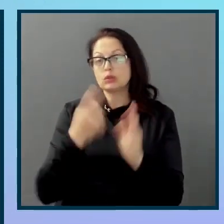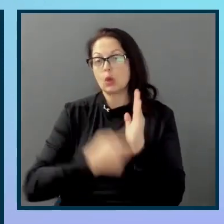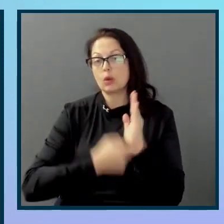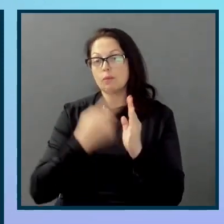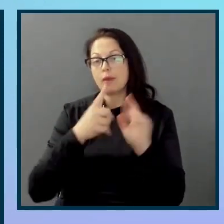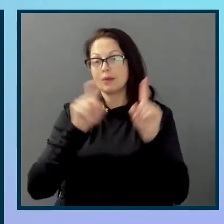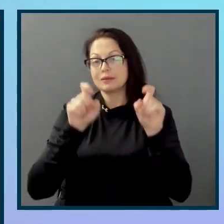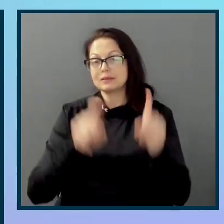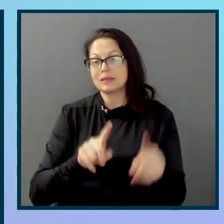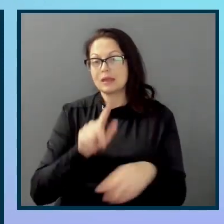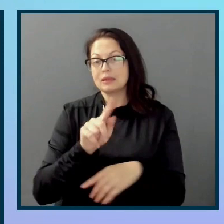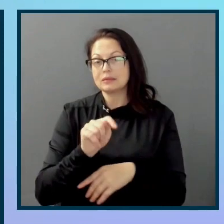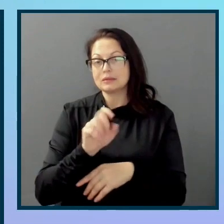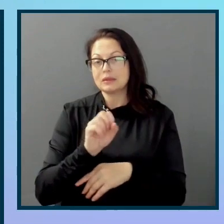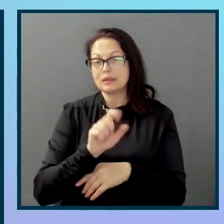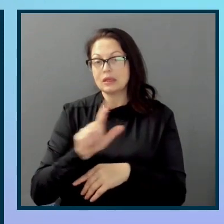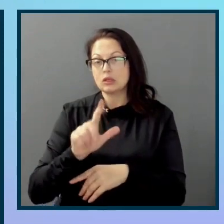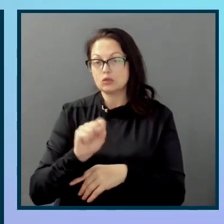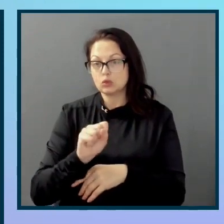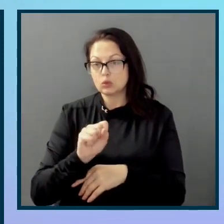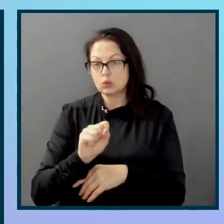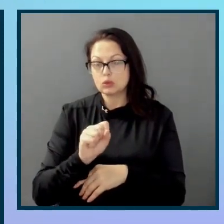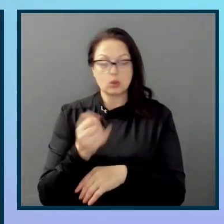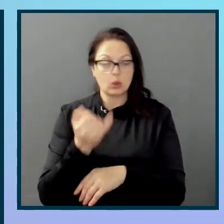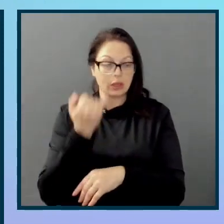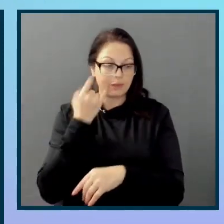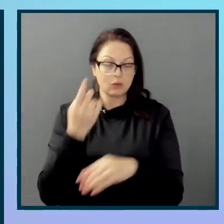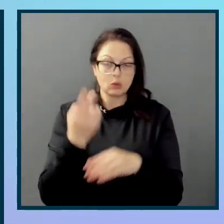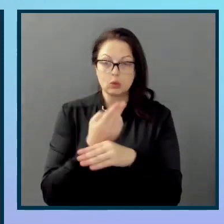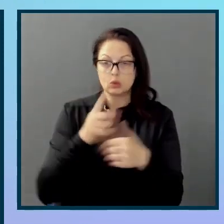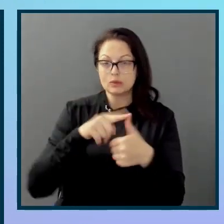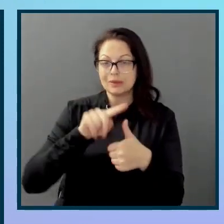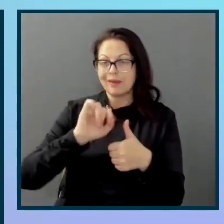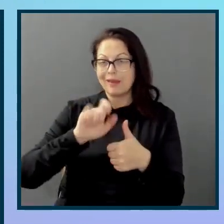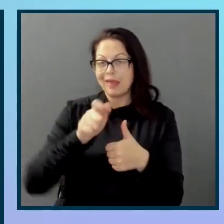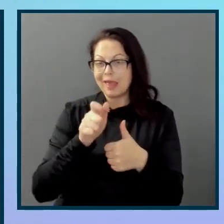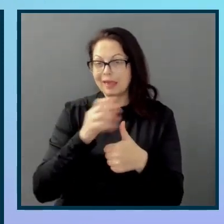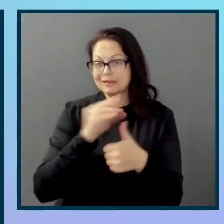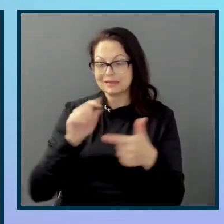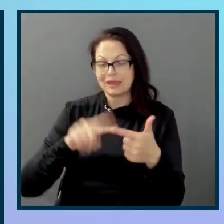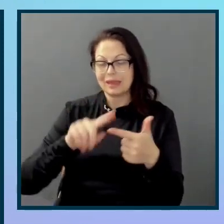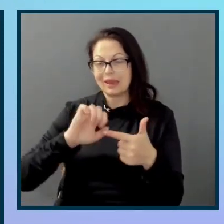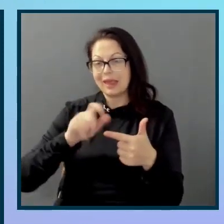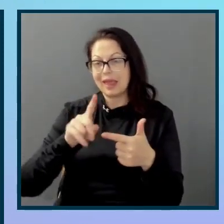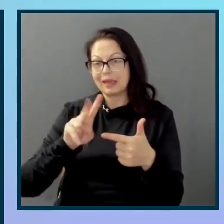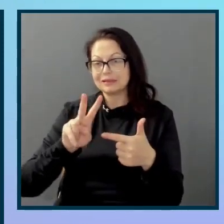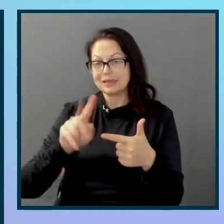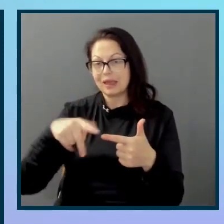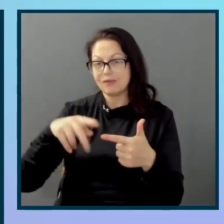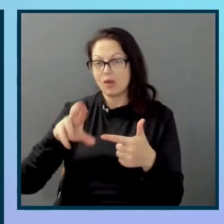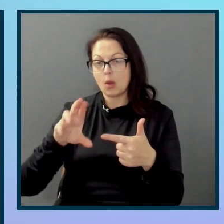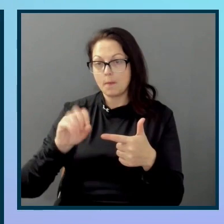if you adapt of axe and the axe DEVTool pro tool, you can find up to 80% of your accessibility issues